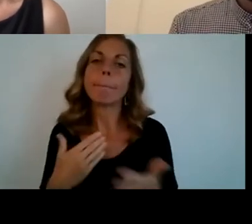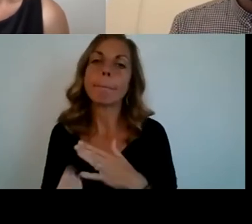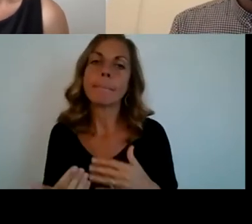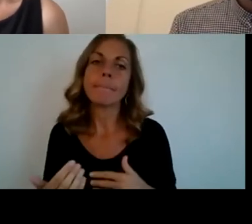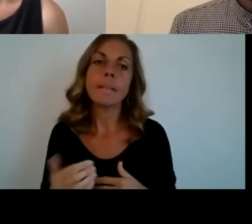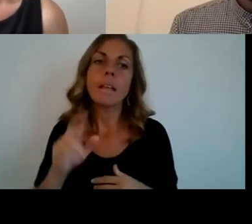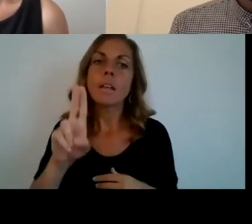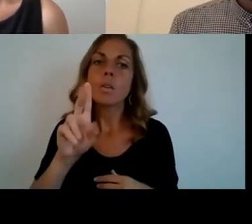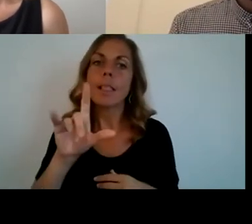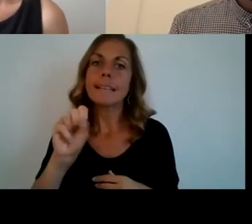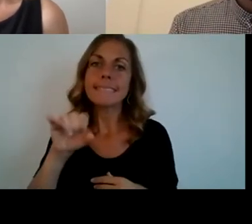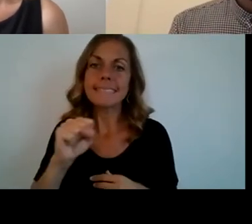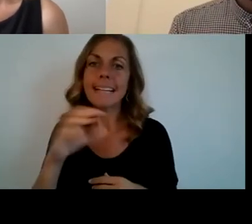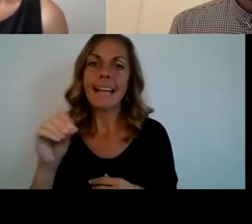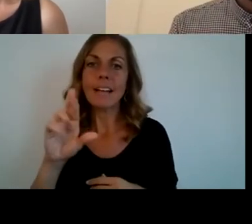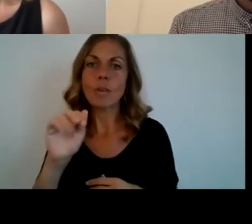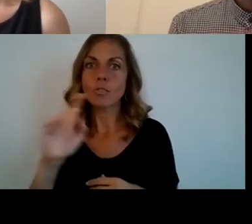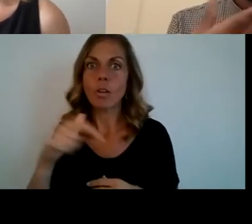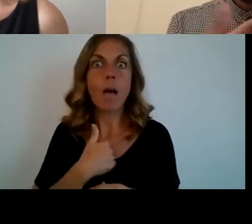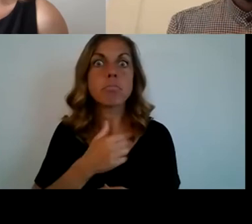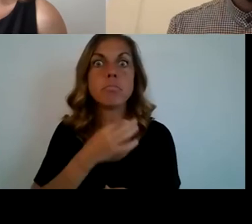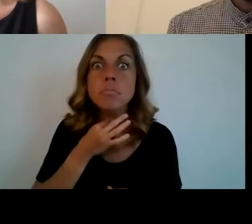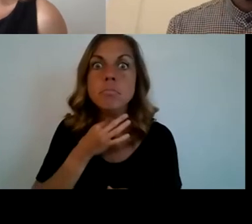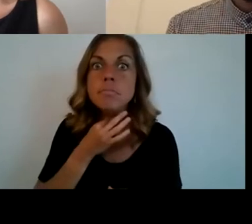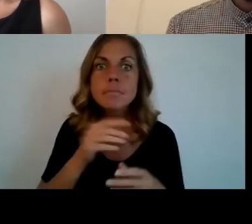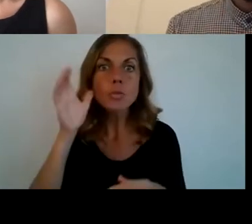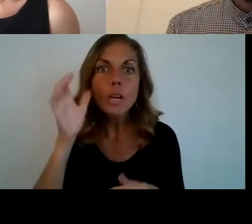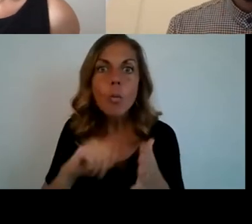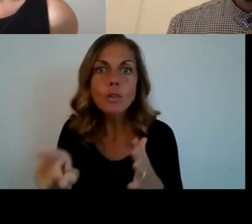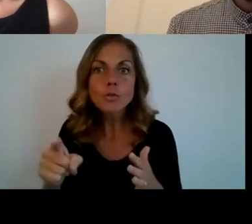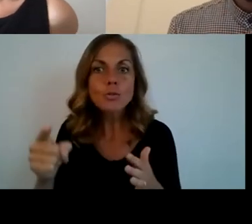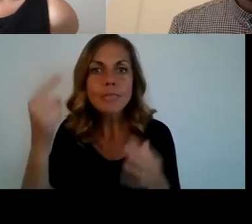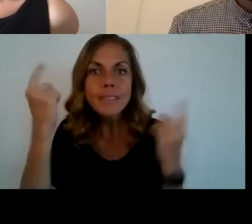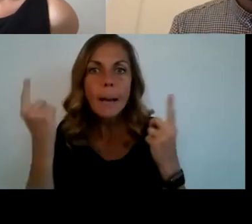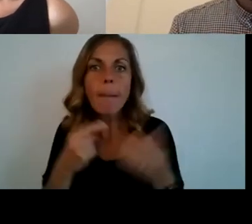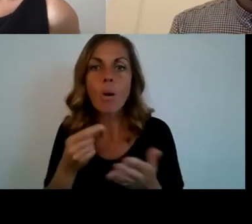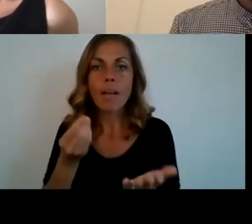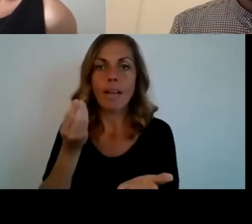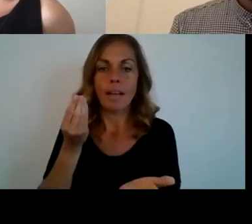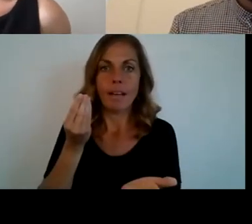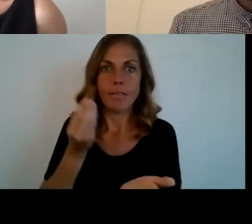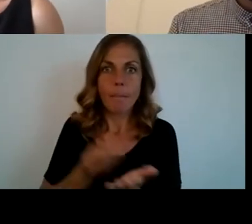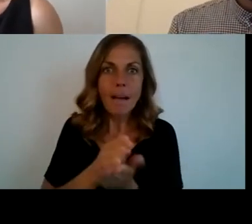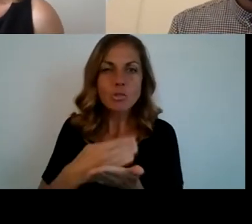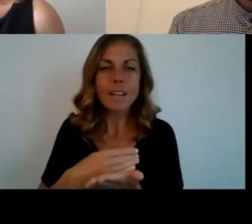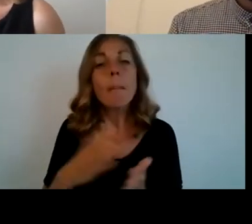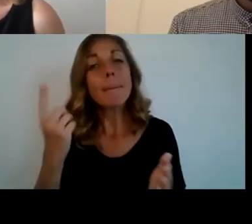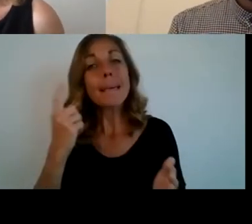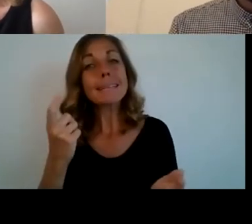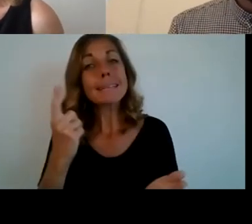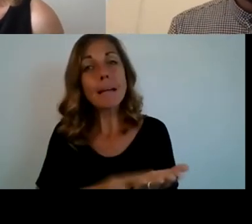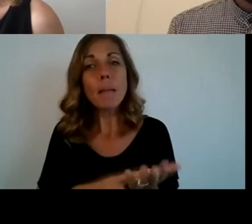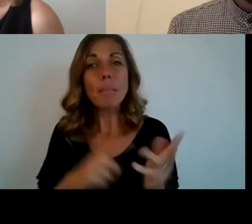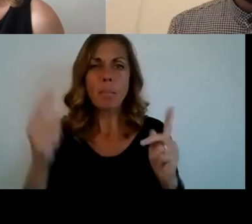hear from you about budget. What is funded gets taken seriously in some people's eyes.